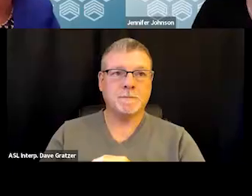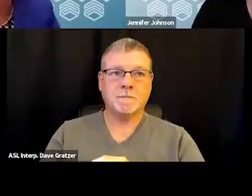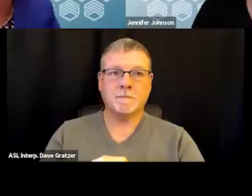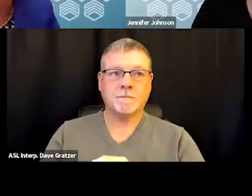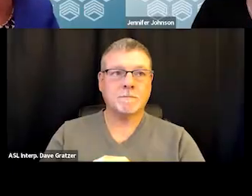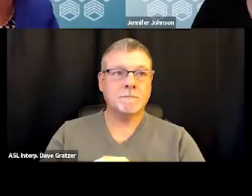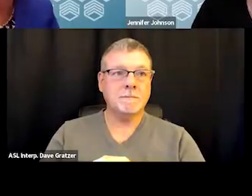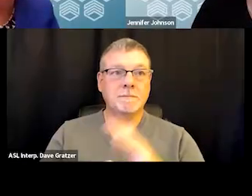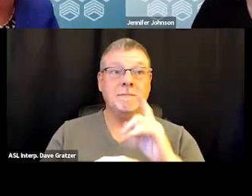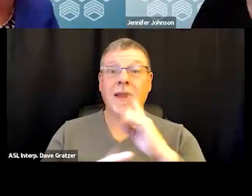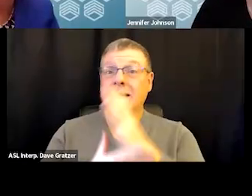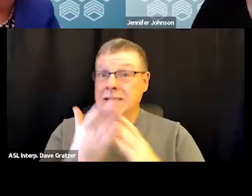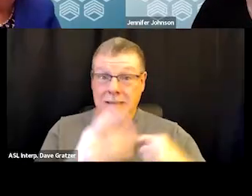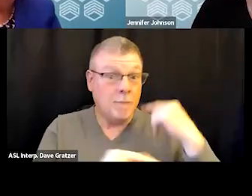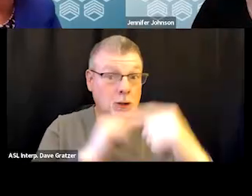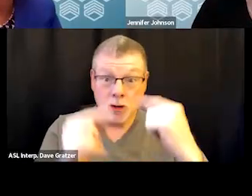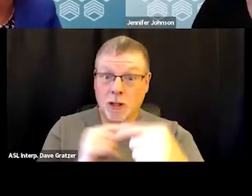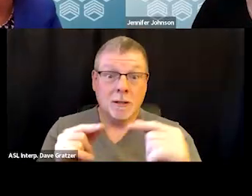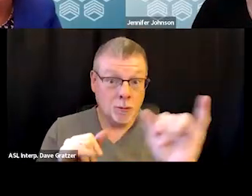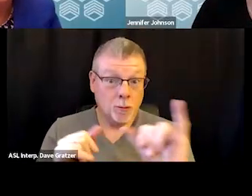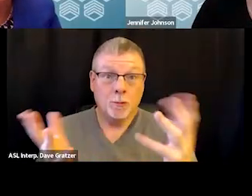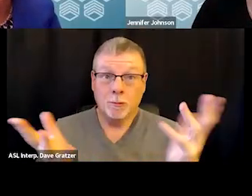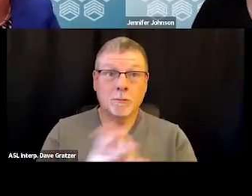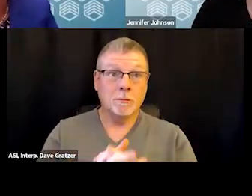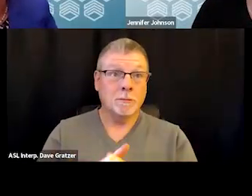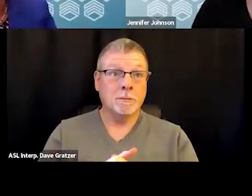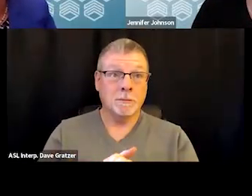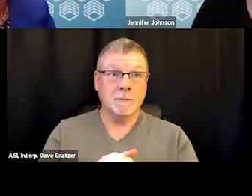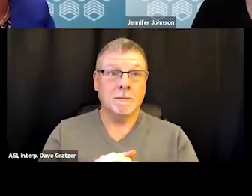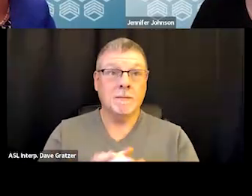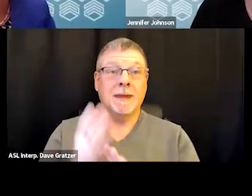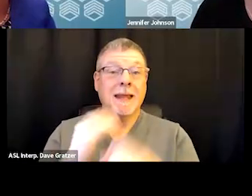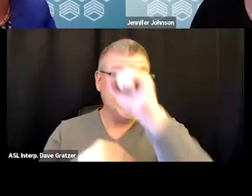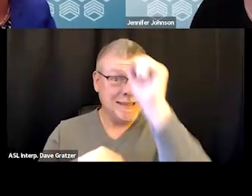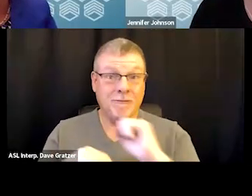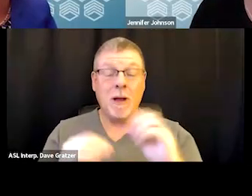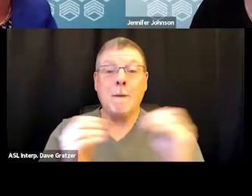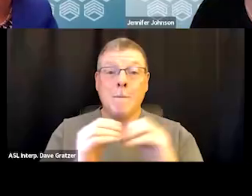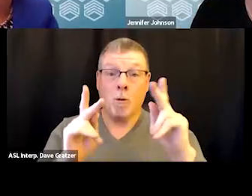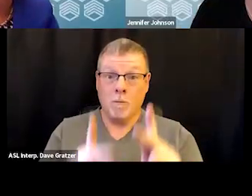Um, some are genetically related. A person with schizophrenia is more likely to have had a relative, uh,